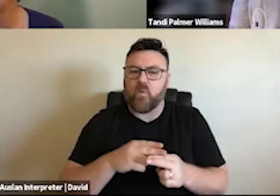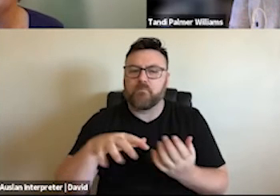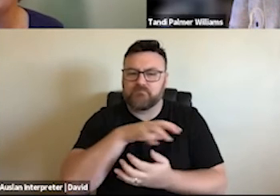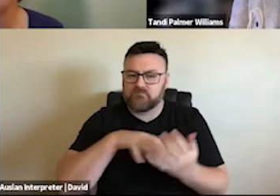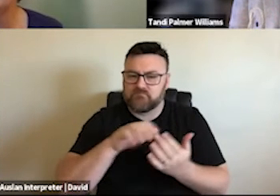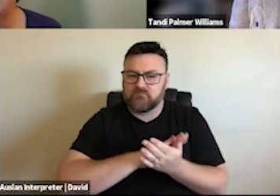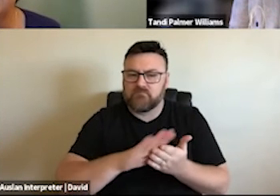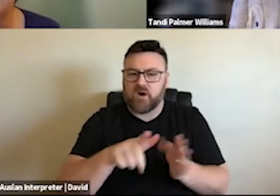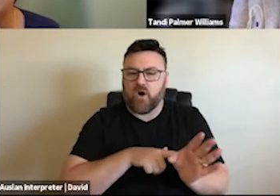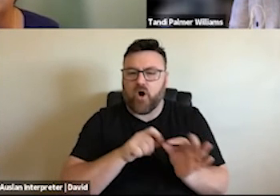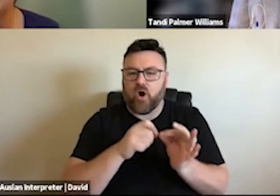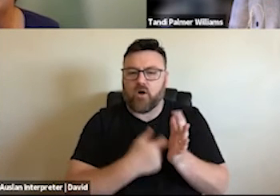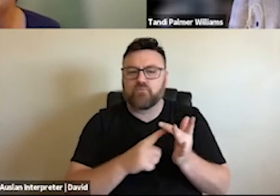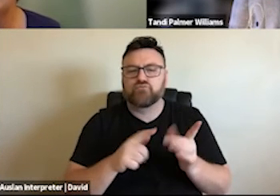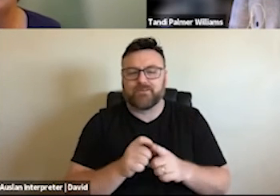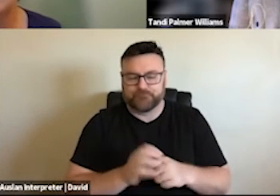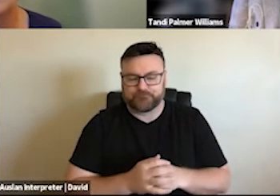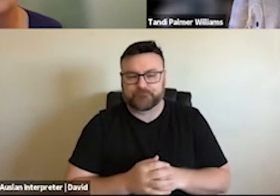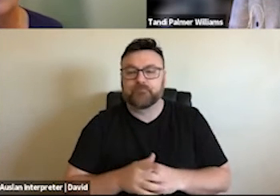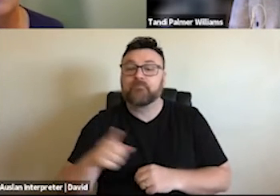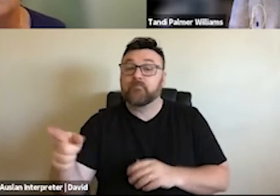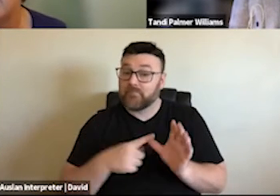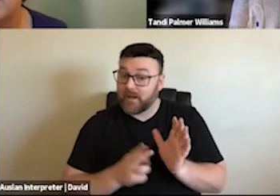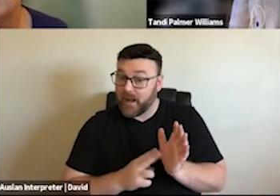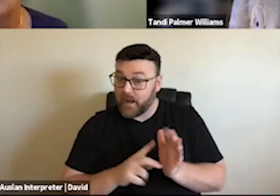Thinking about that customer access part, we actually have a customer service assistant